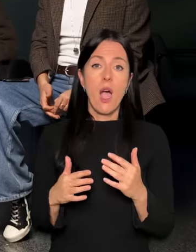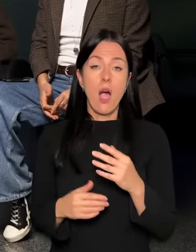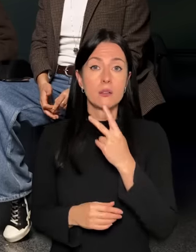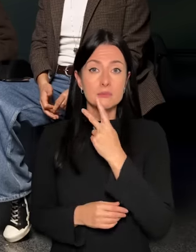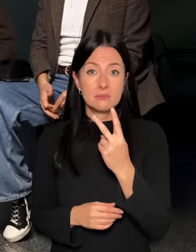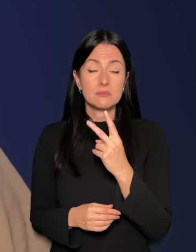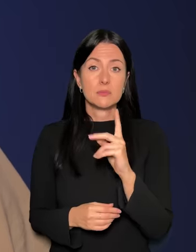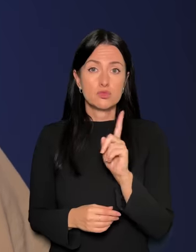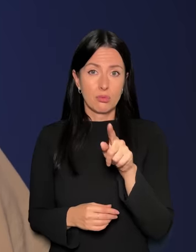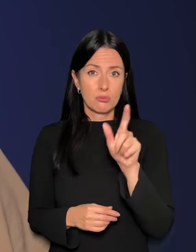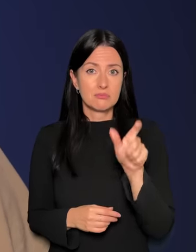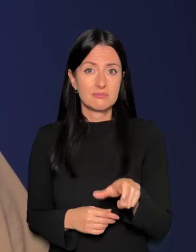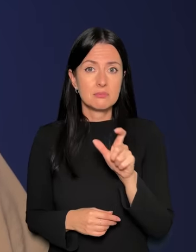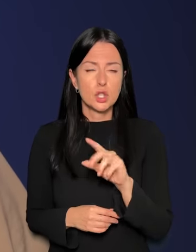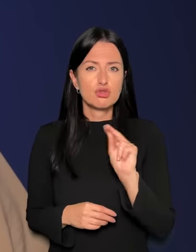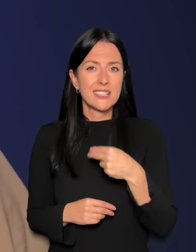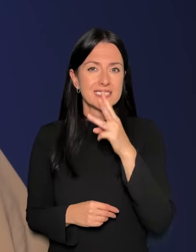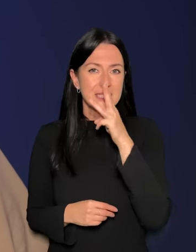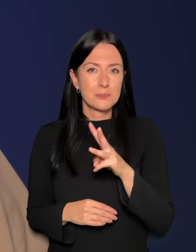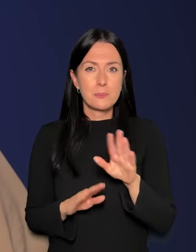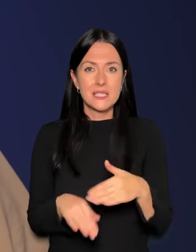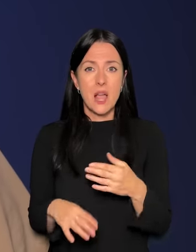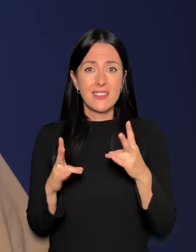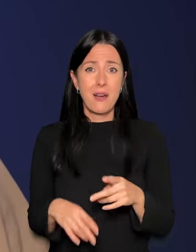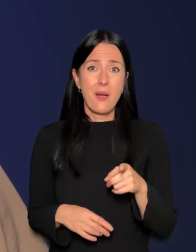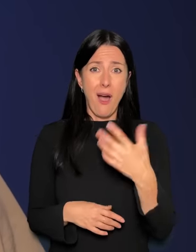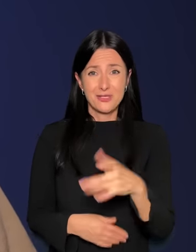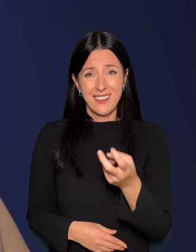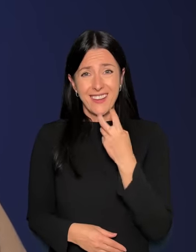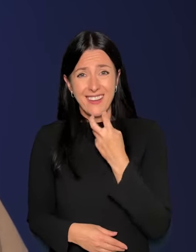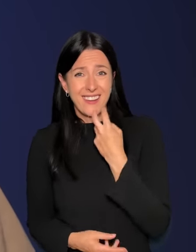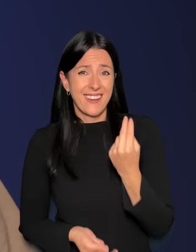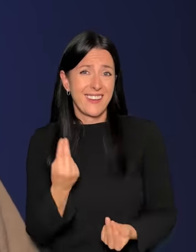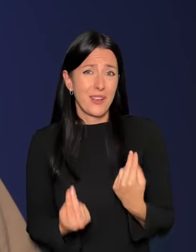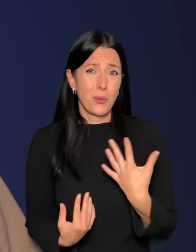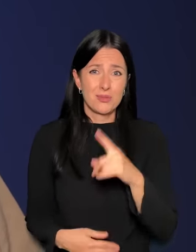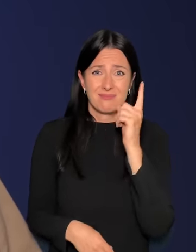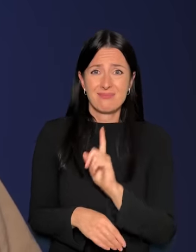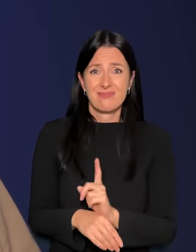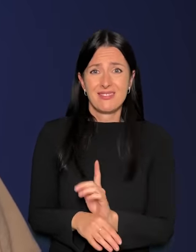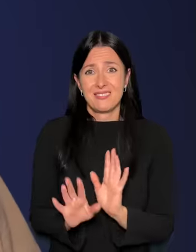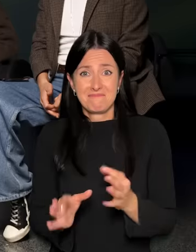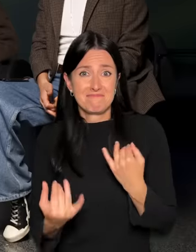But my military friends were already joking three months after the injury; they were back to normal.